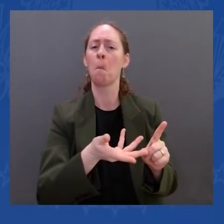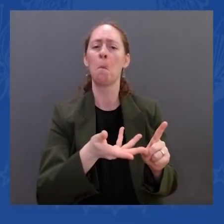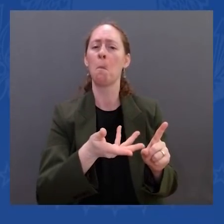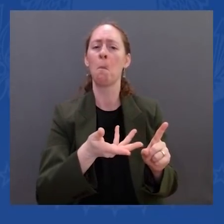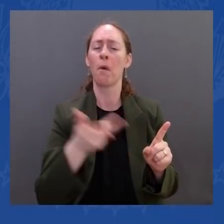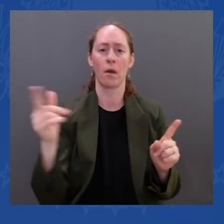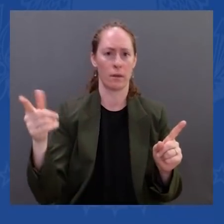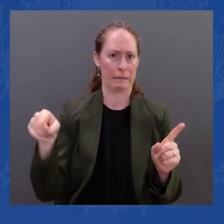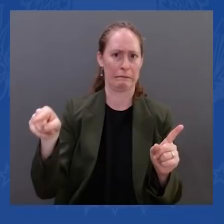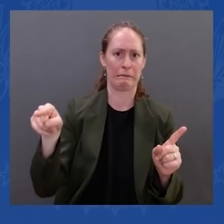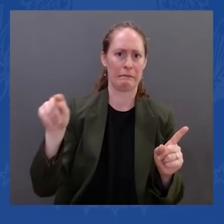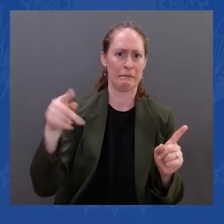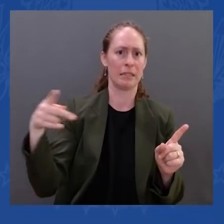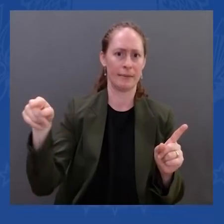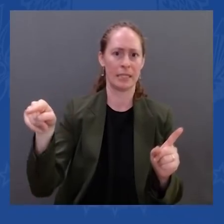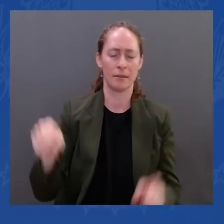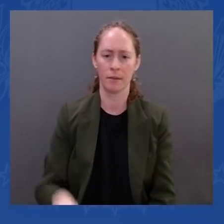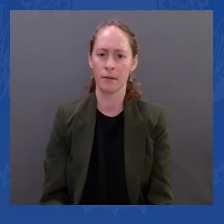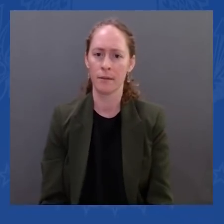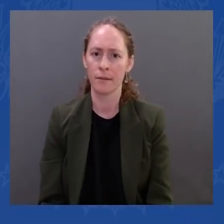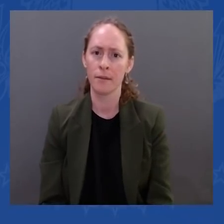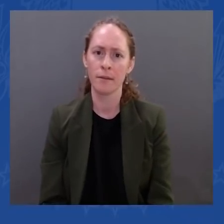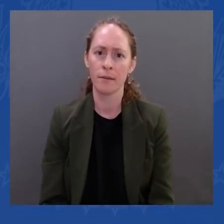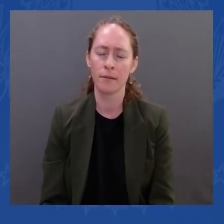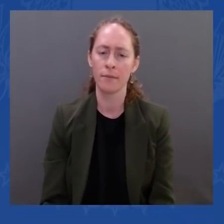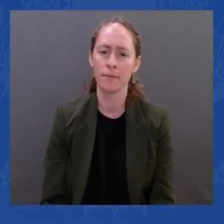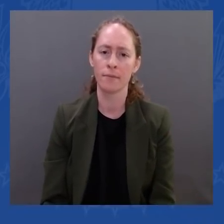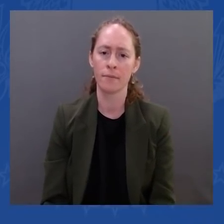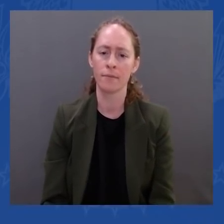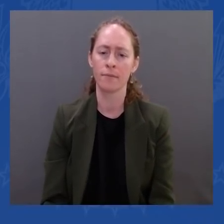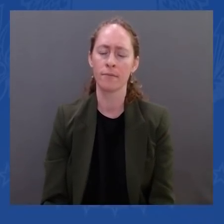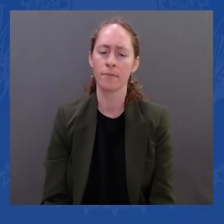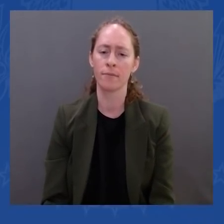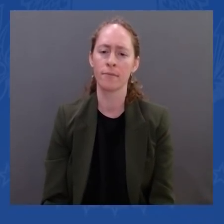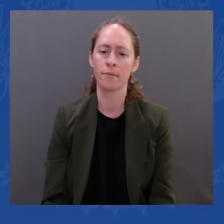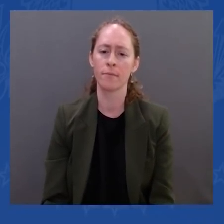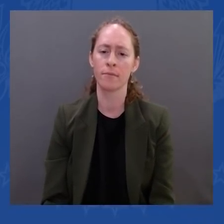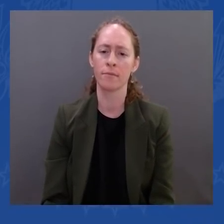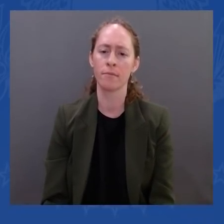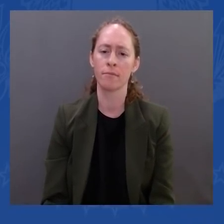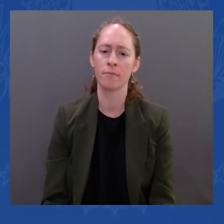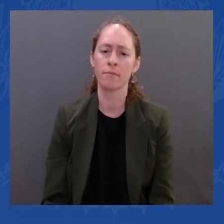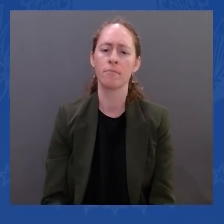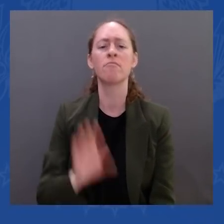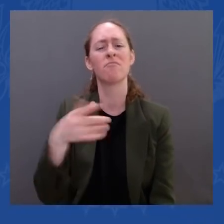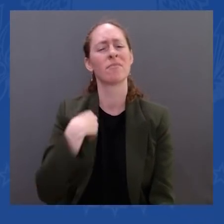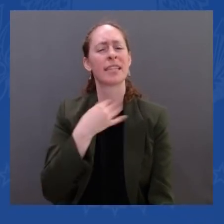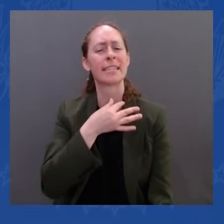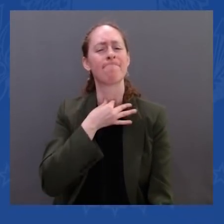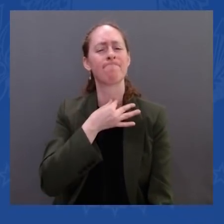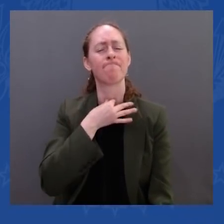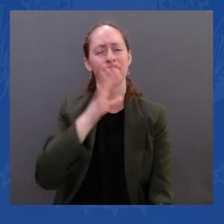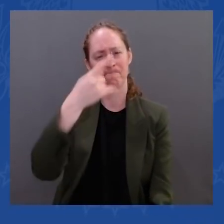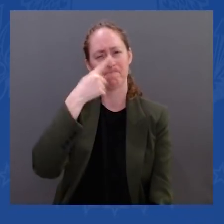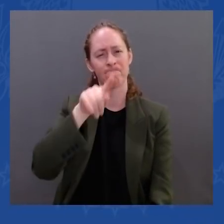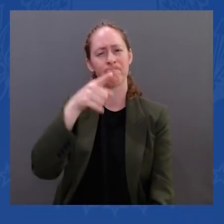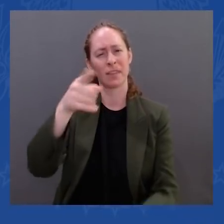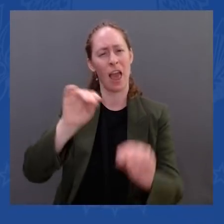Prime Minister Kishida? And also, there was expectations expressed for United States to come back to TPP.